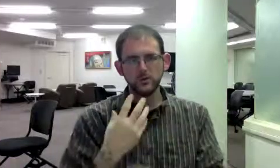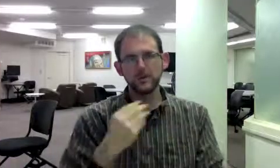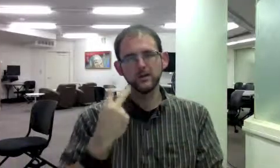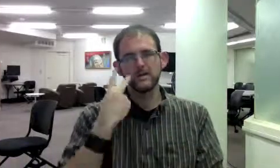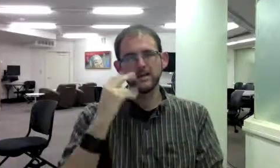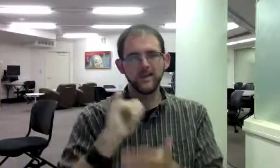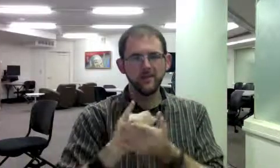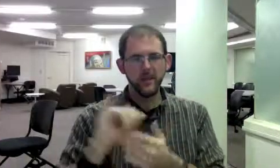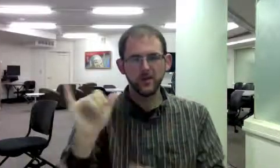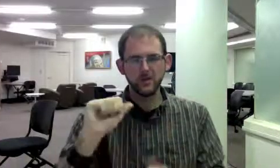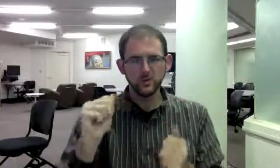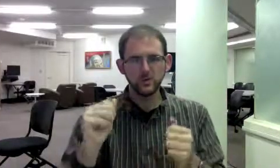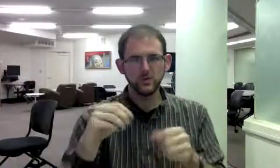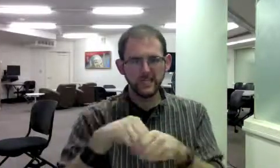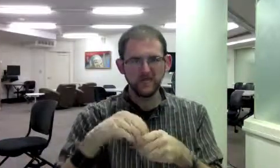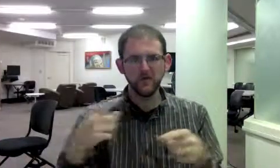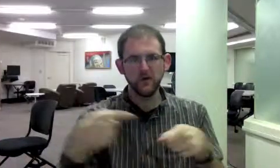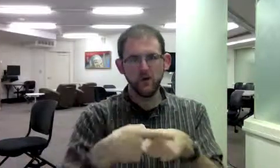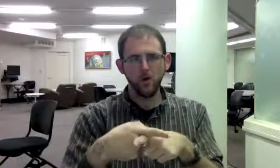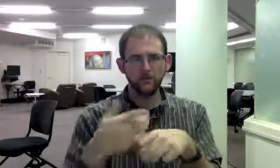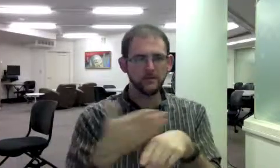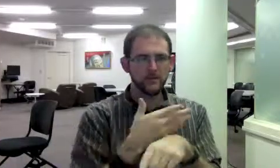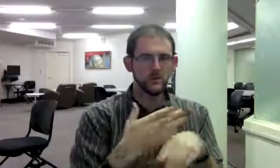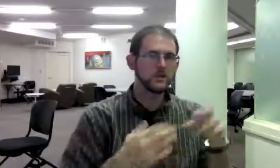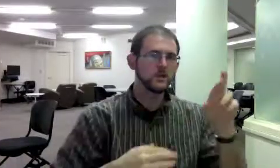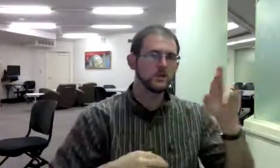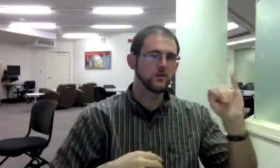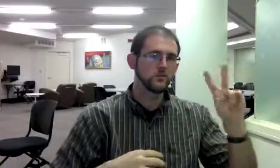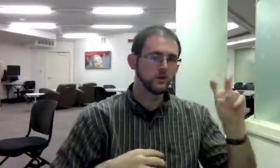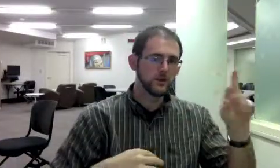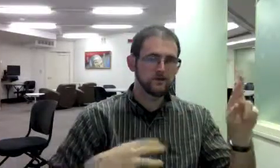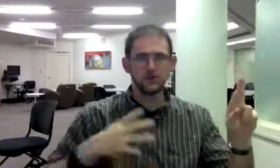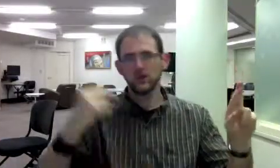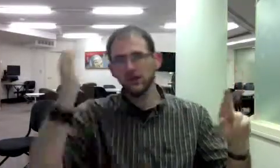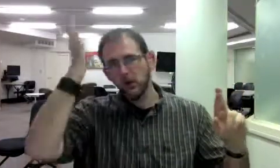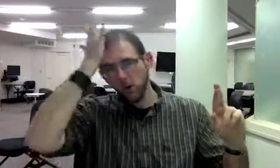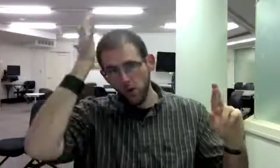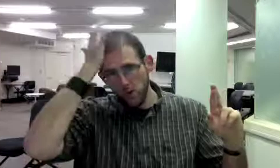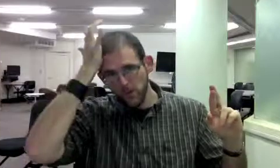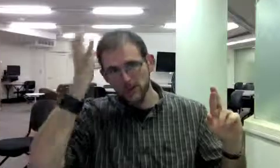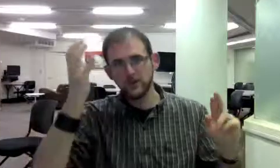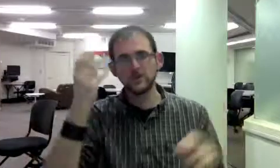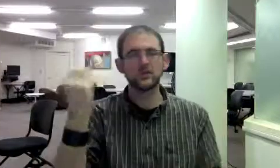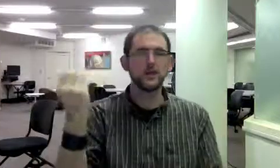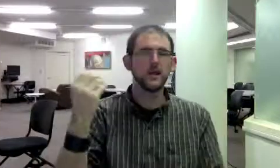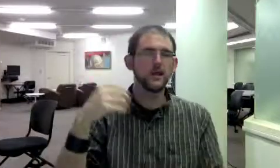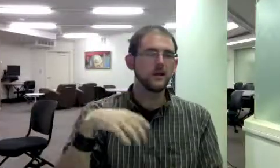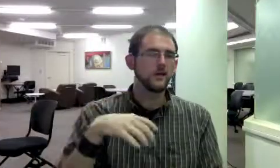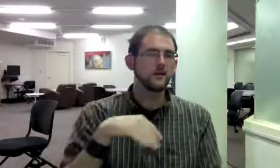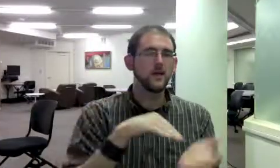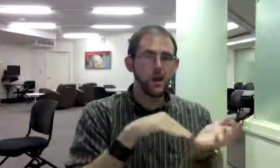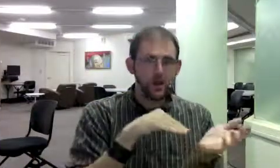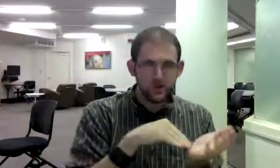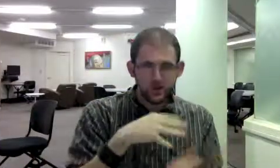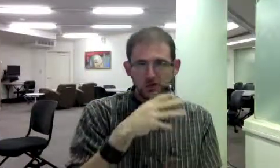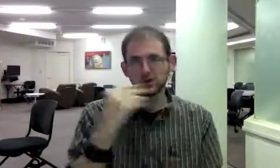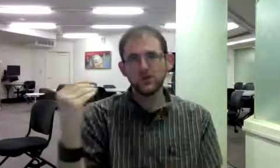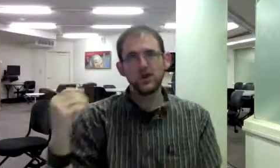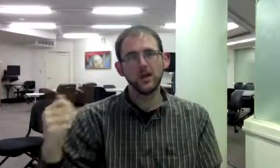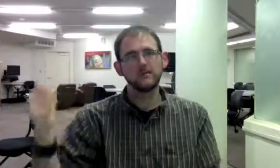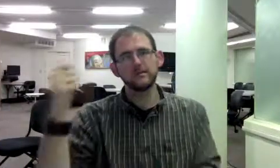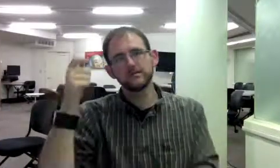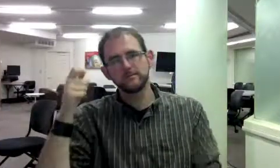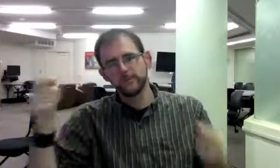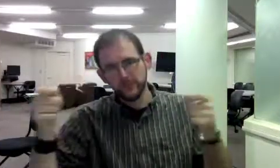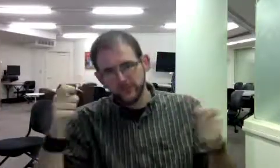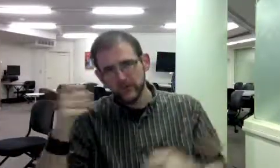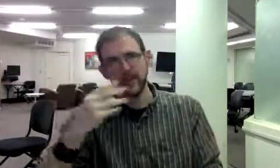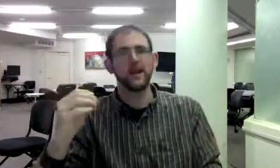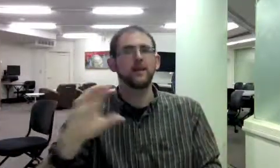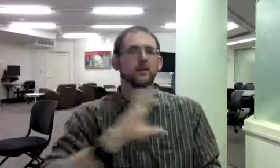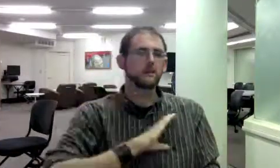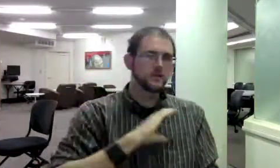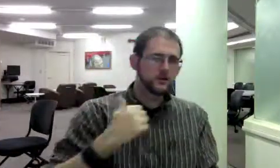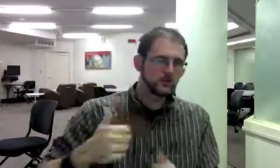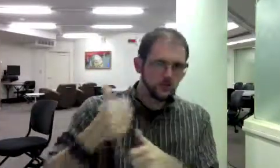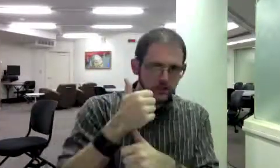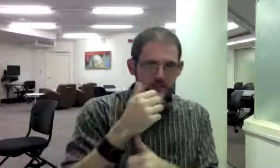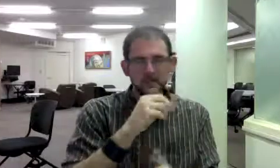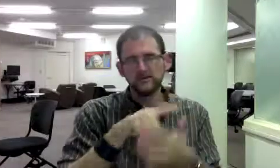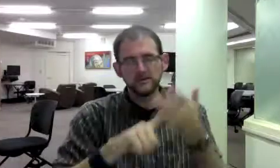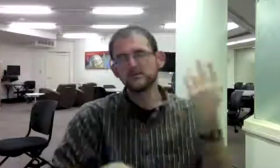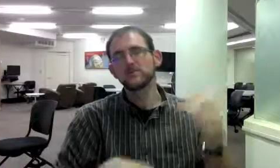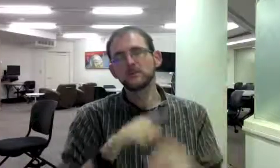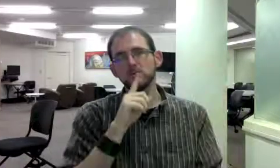You see the same thing in the conflict between the river and the garbage, and between the doctor, the police chief, and the warlord.